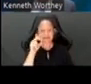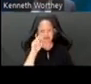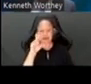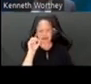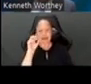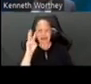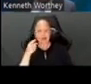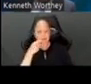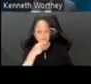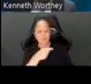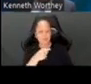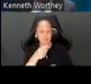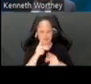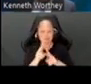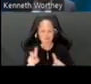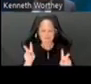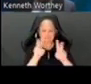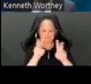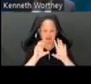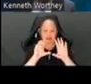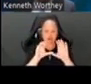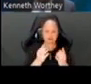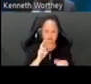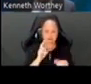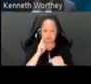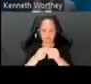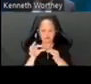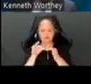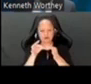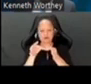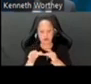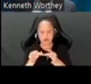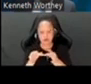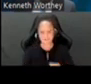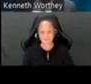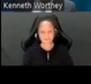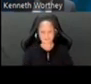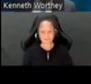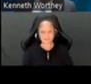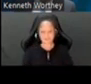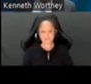to the value section of the guide from the corresponding section on the instructor guide.